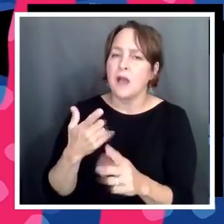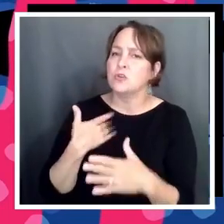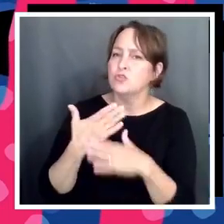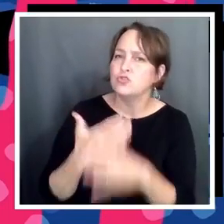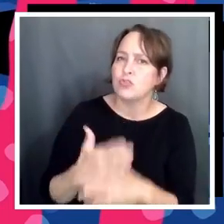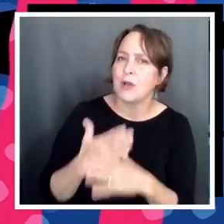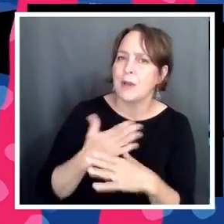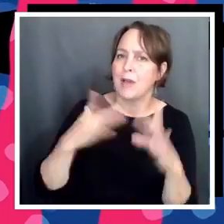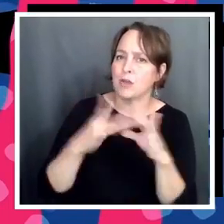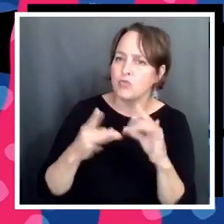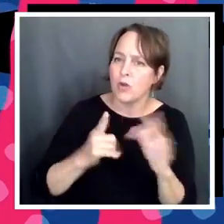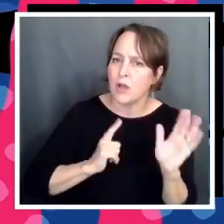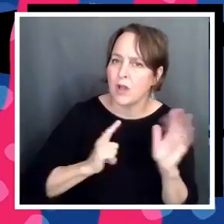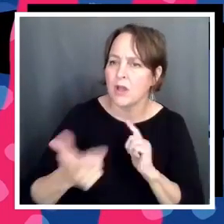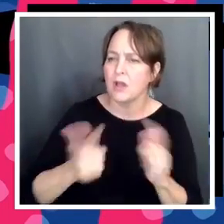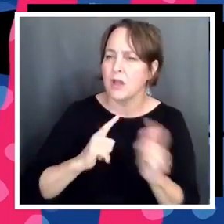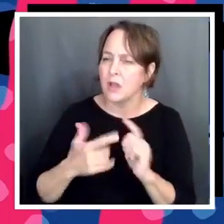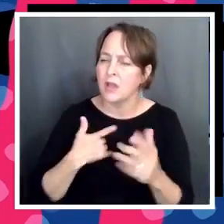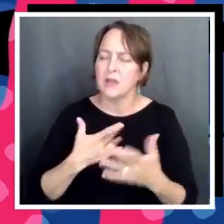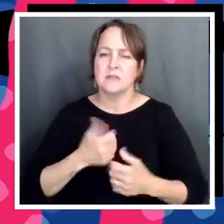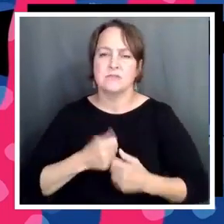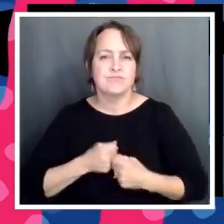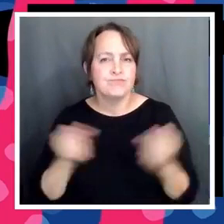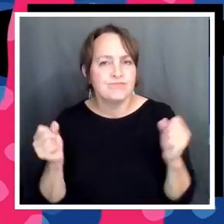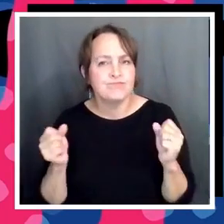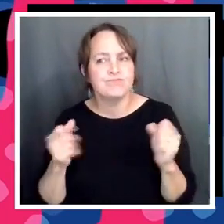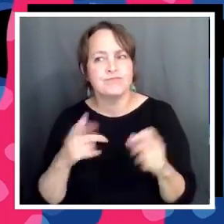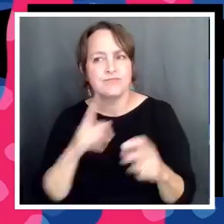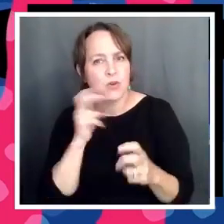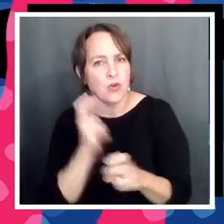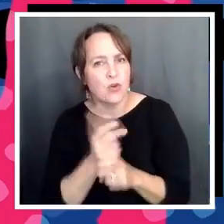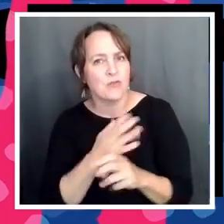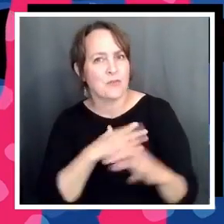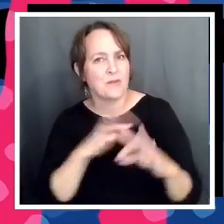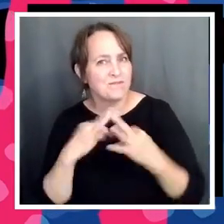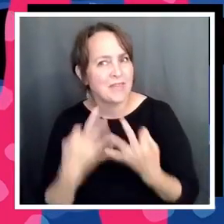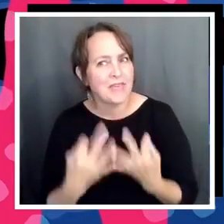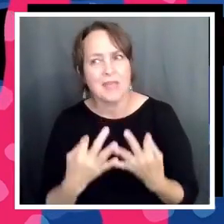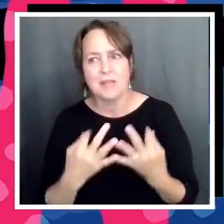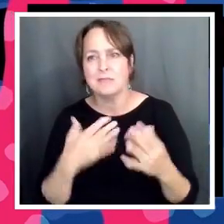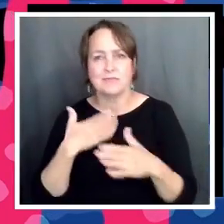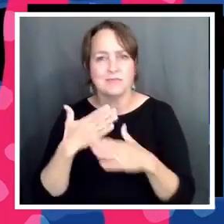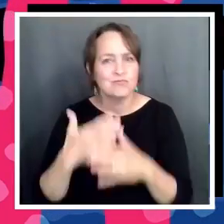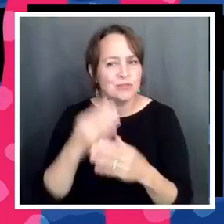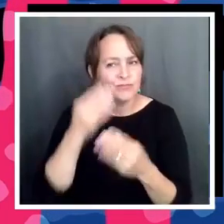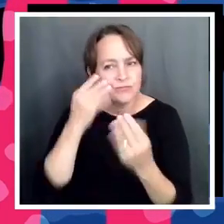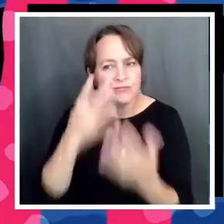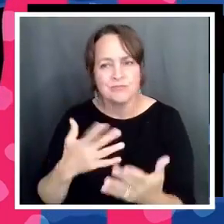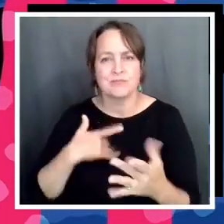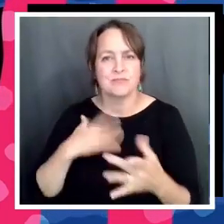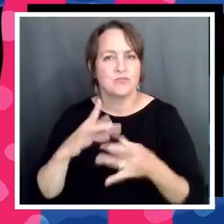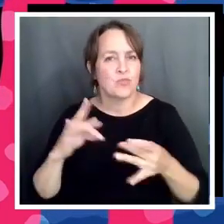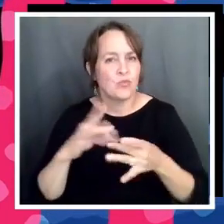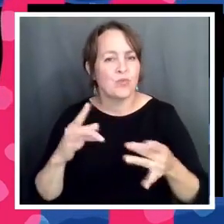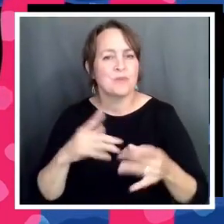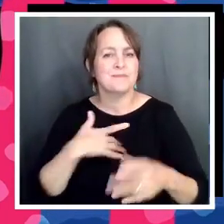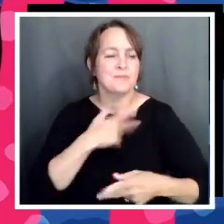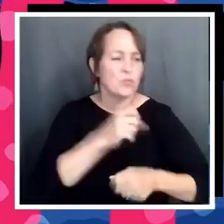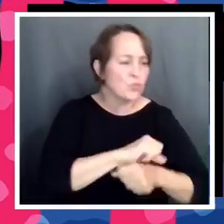WITH THE SUPPORT OF MOM'S